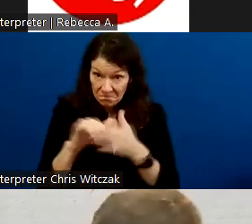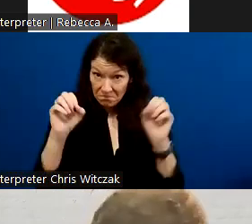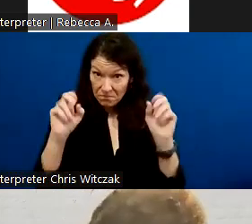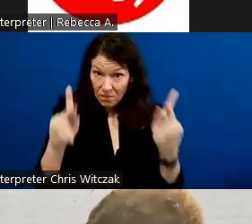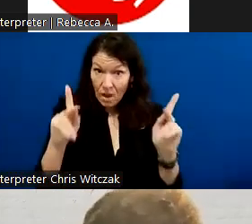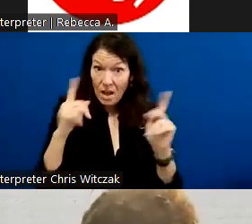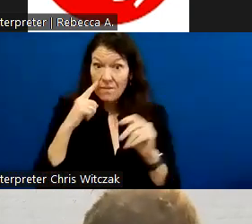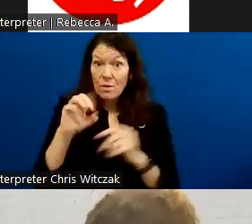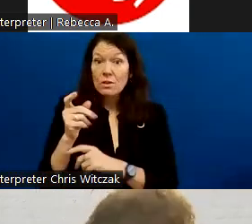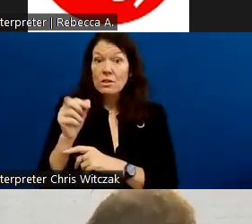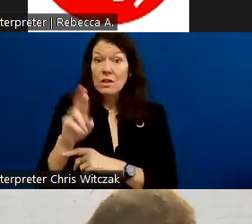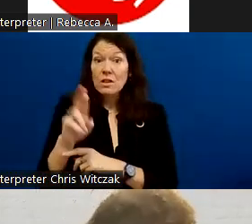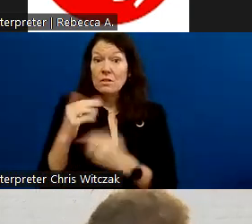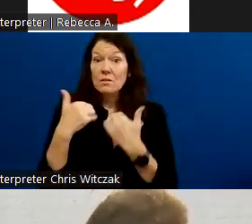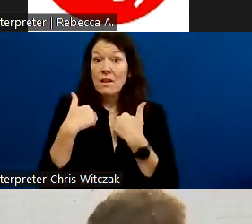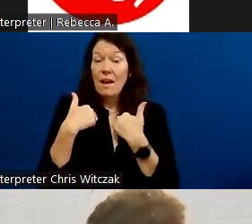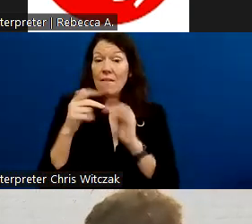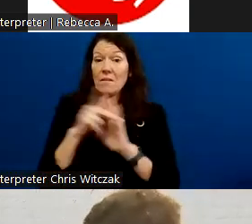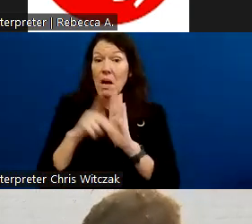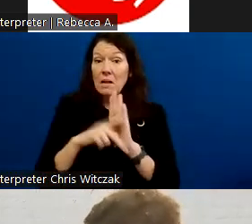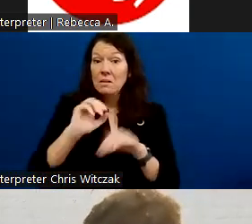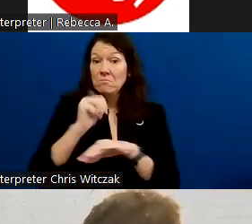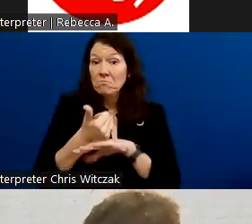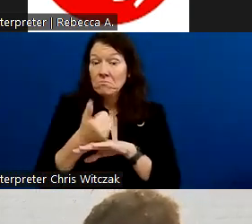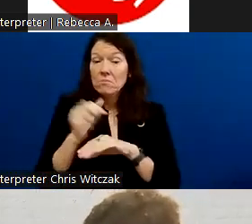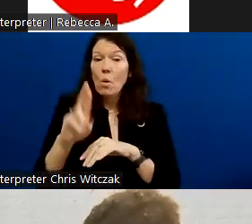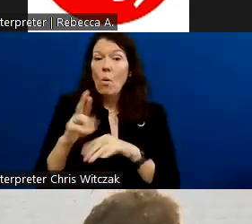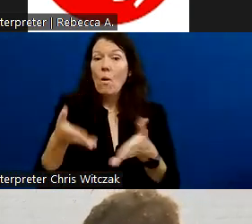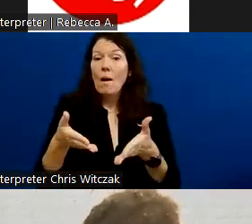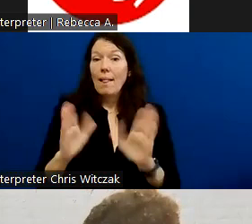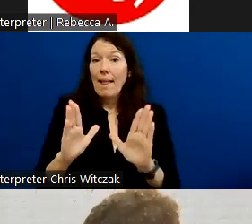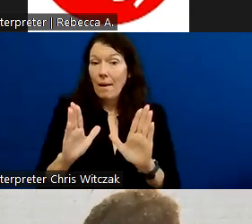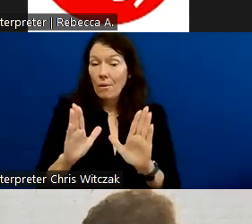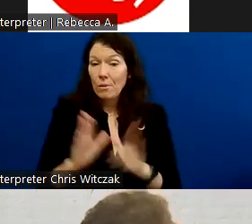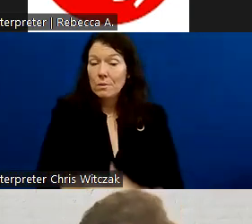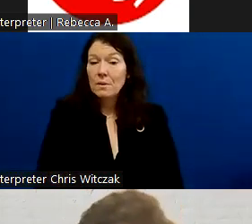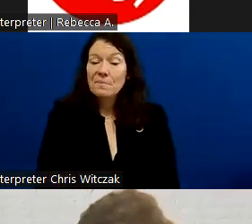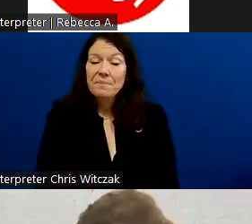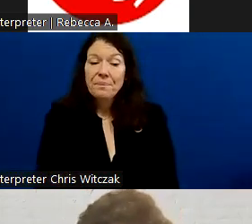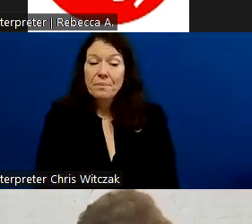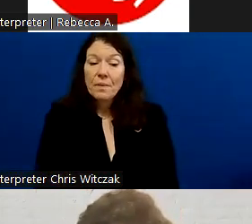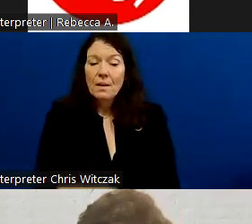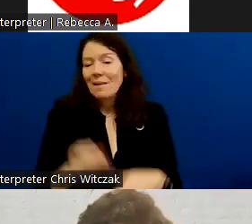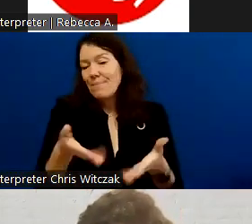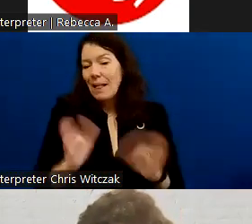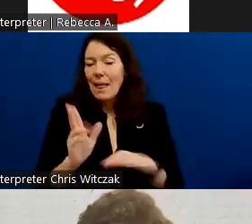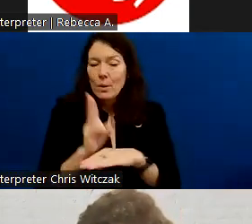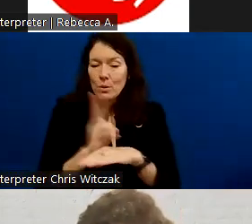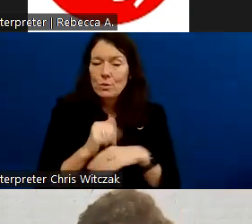have this policy in place or should they be allowing use now what I would say to that